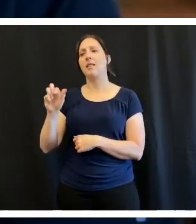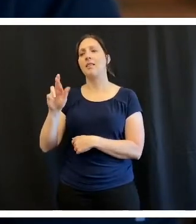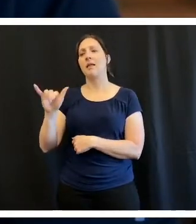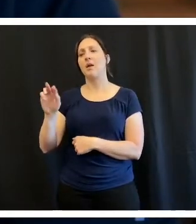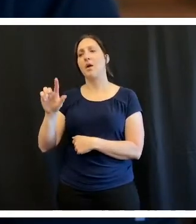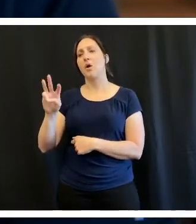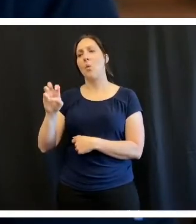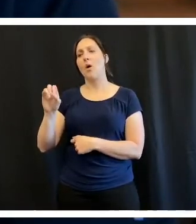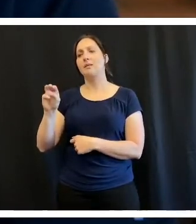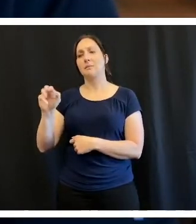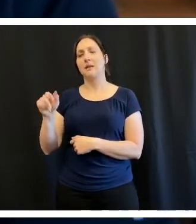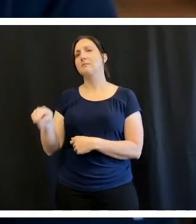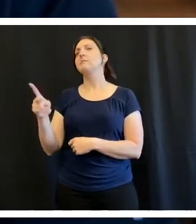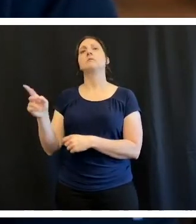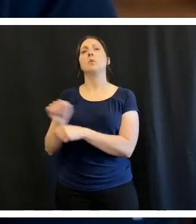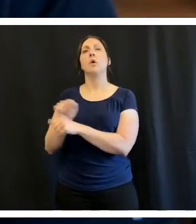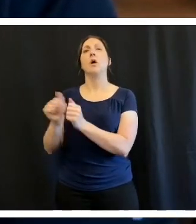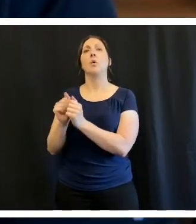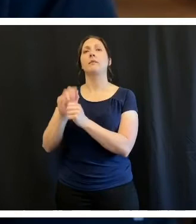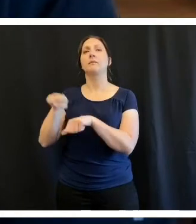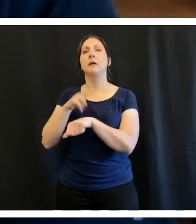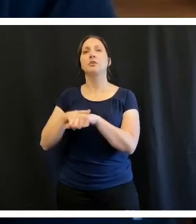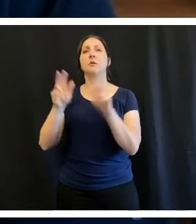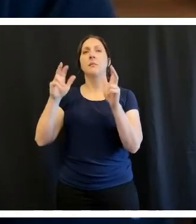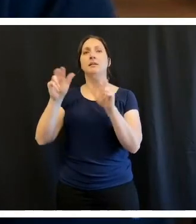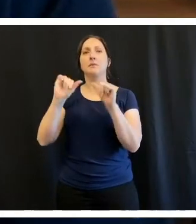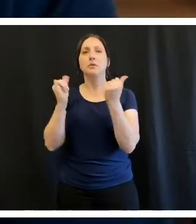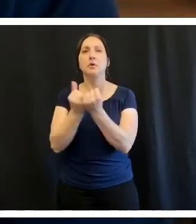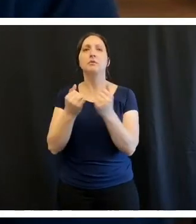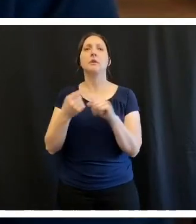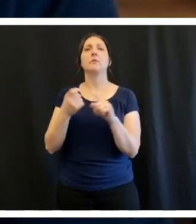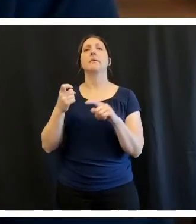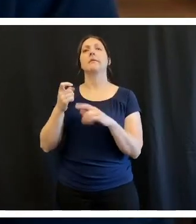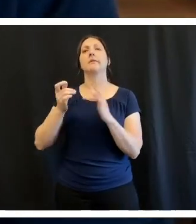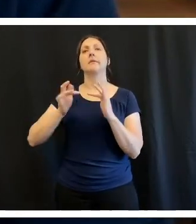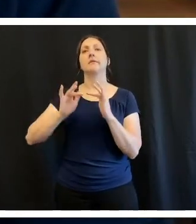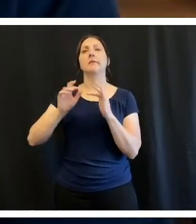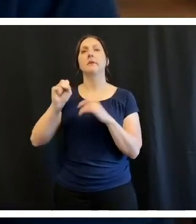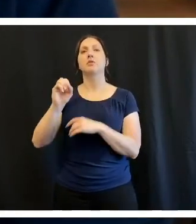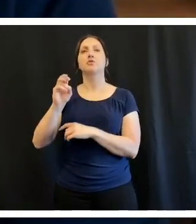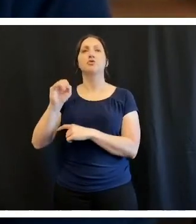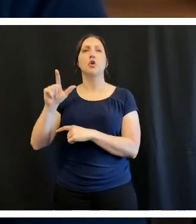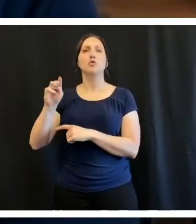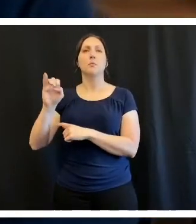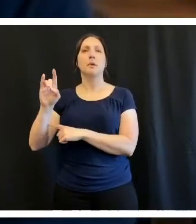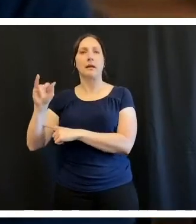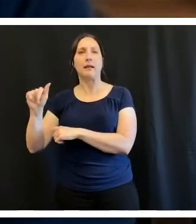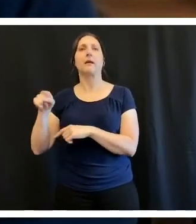and the National Basketball Association worked in digital media, had sold out a company